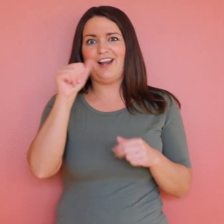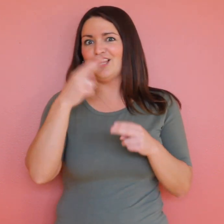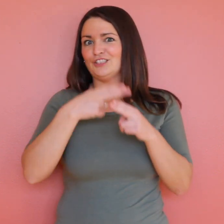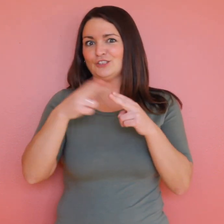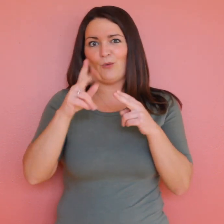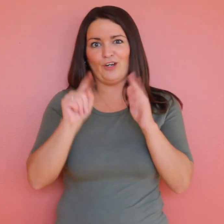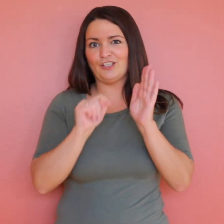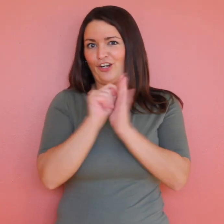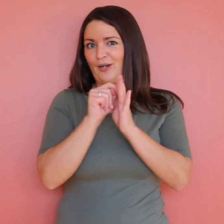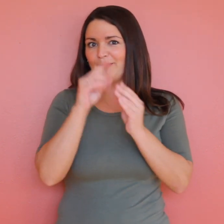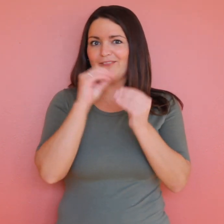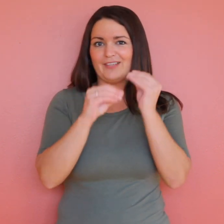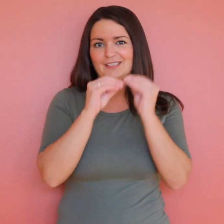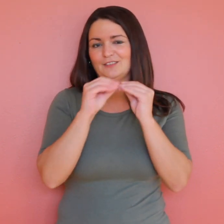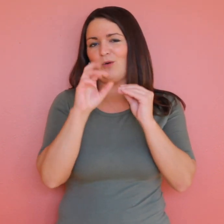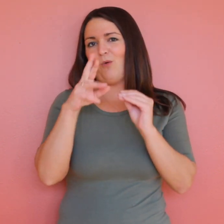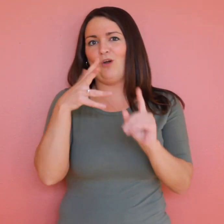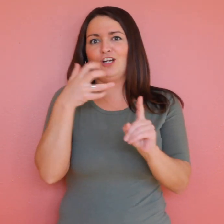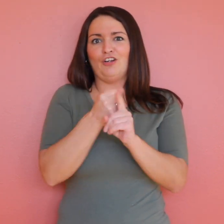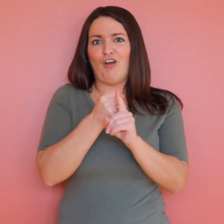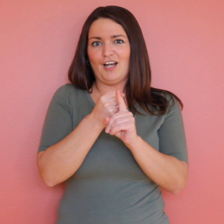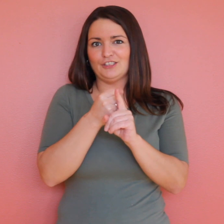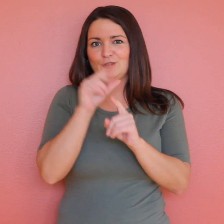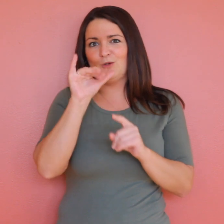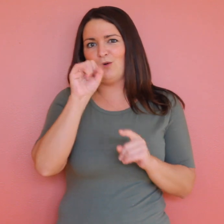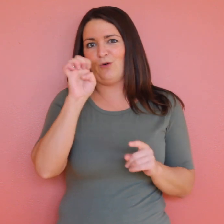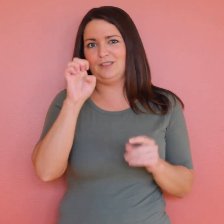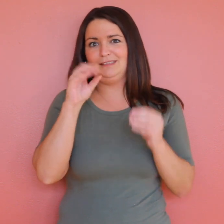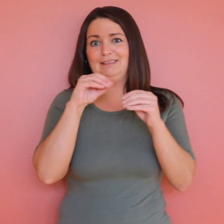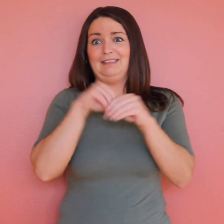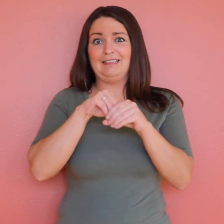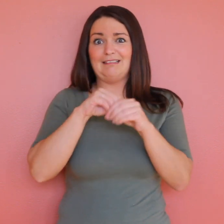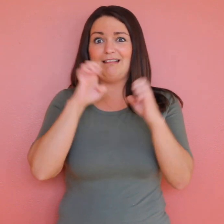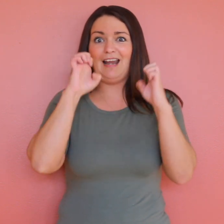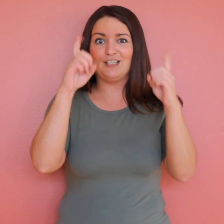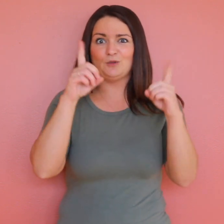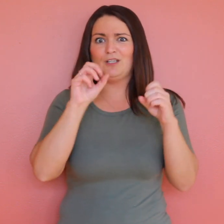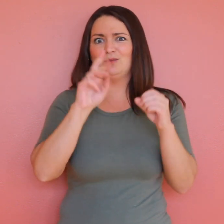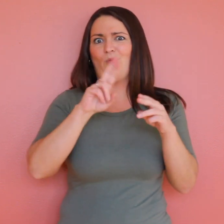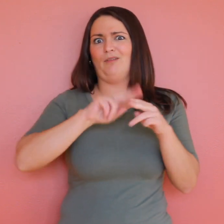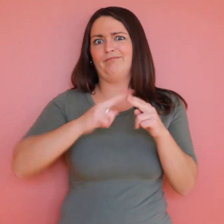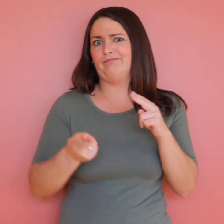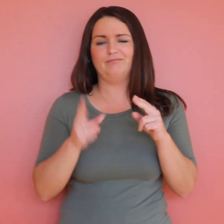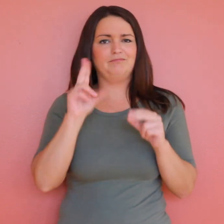It is not a short term fix or crash course in education or weight loss.